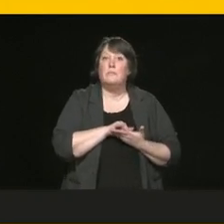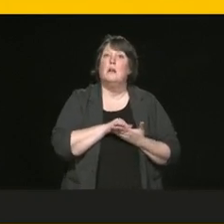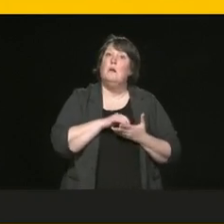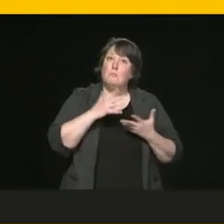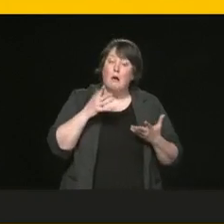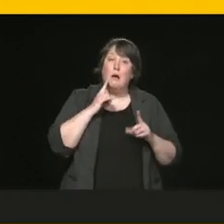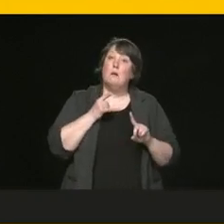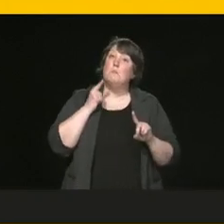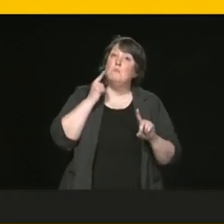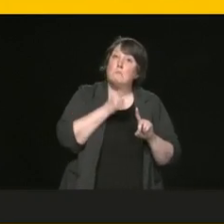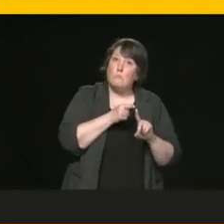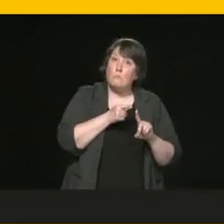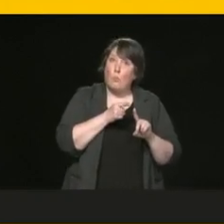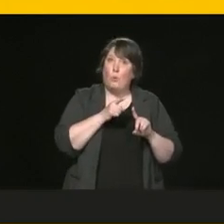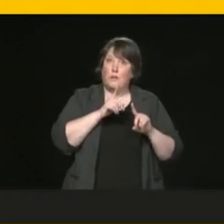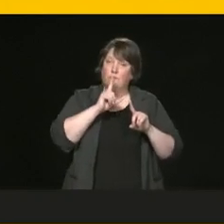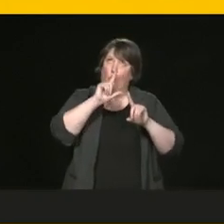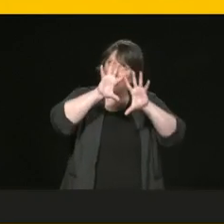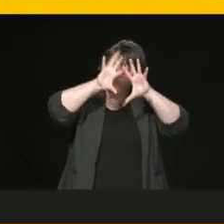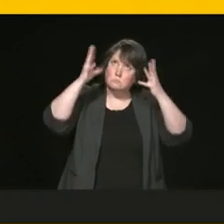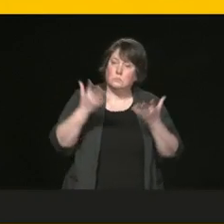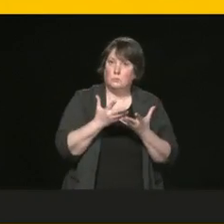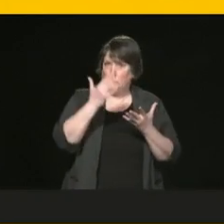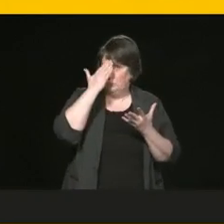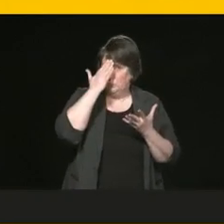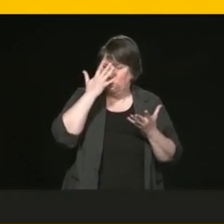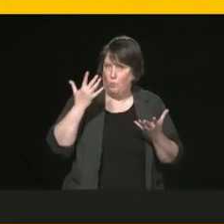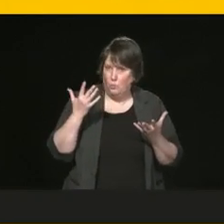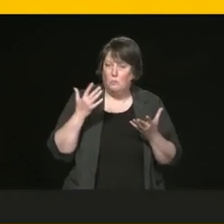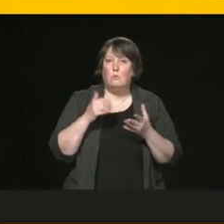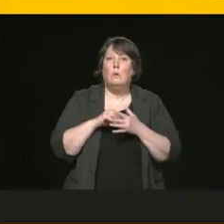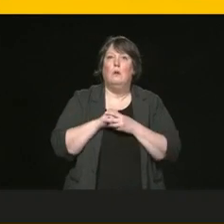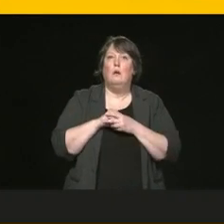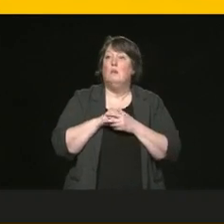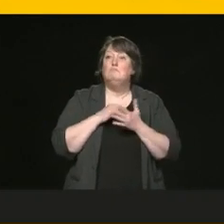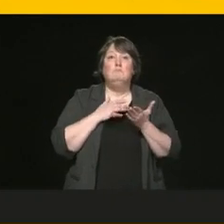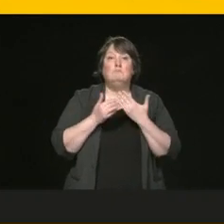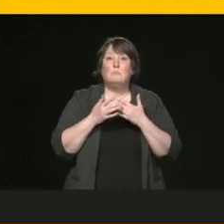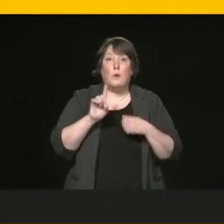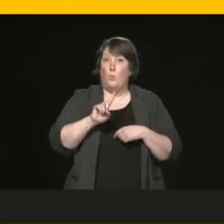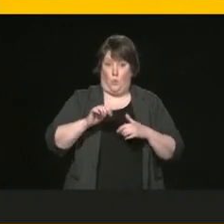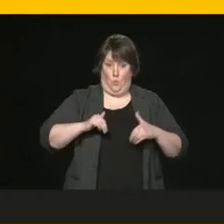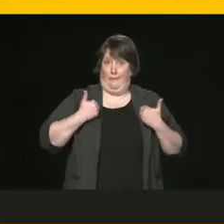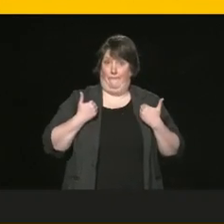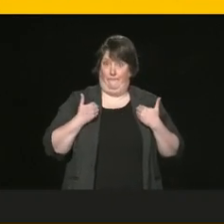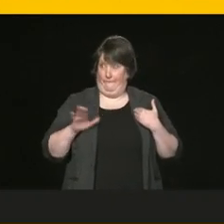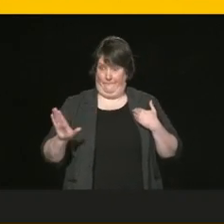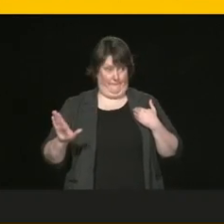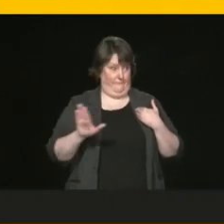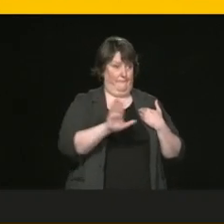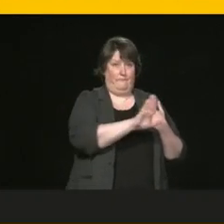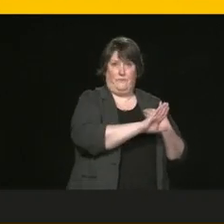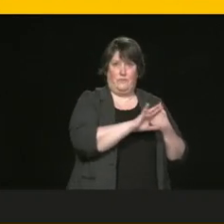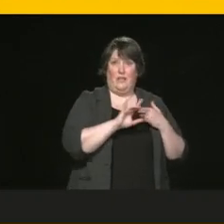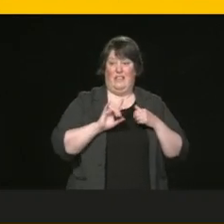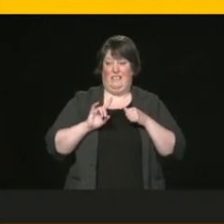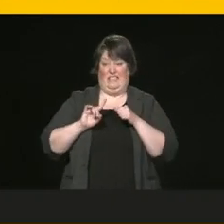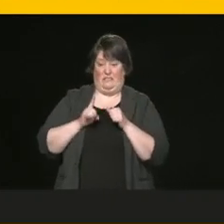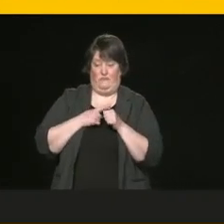CANADA. BUT THE OVERARCHING PRINCIPLES ARE EXTREMELY IMPORTANT. WE KNOW, REGARDLESS OF WHERE